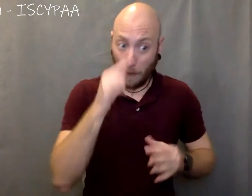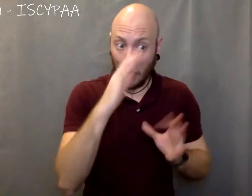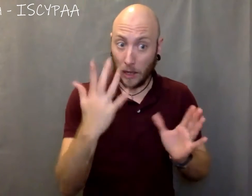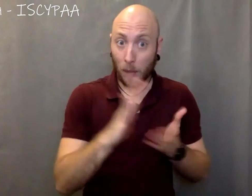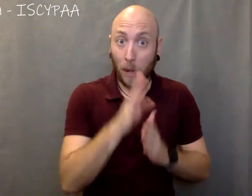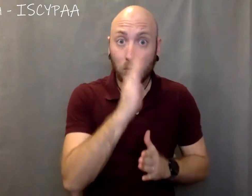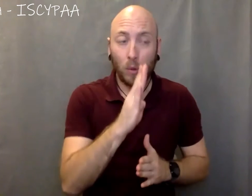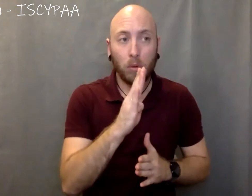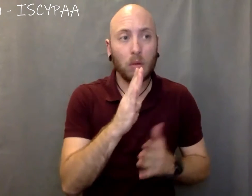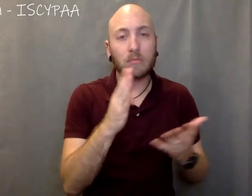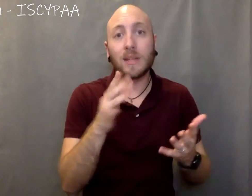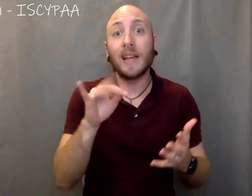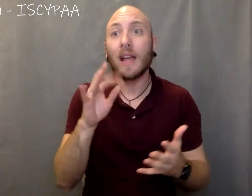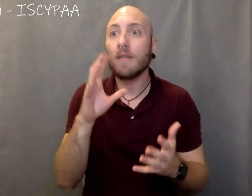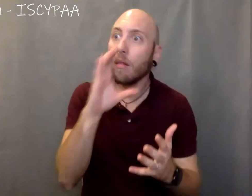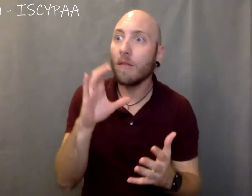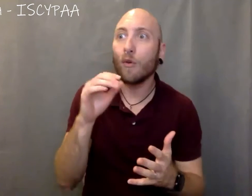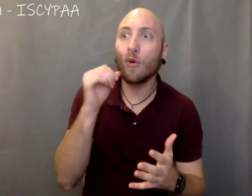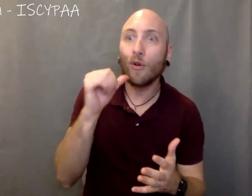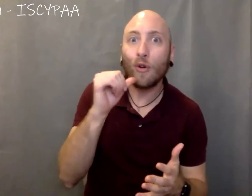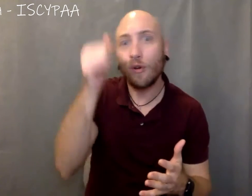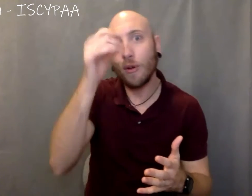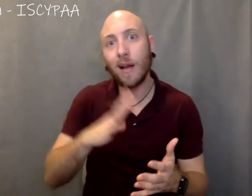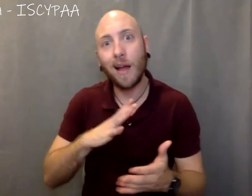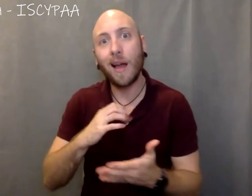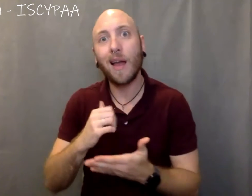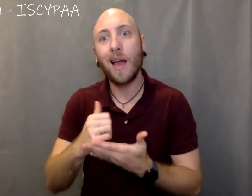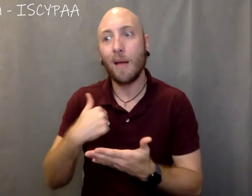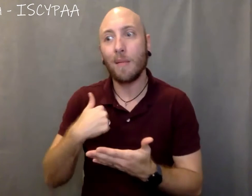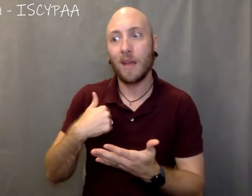Like, my life won't be good until I have the marriage, the babies,